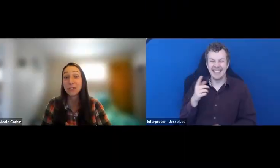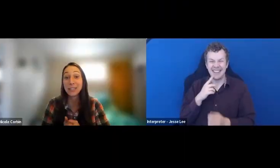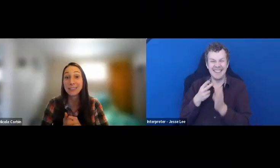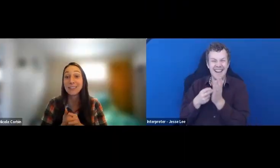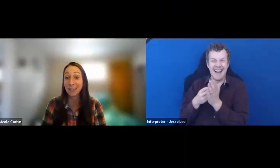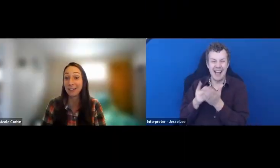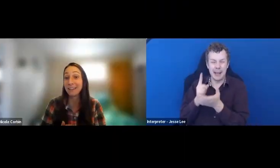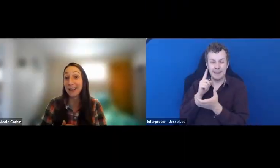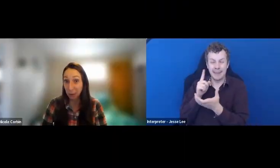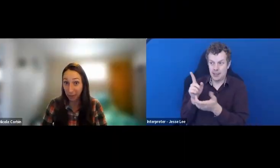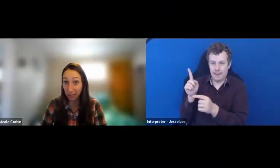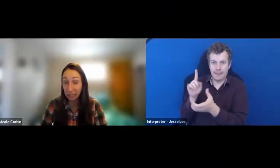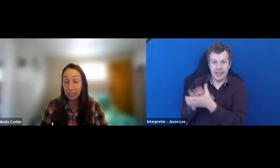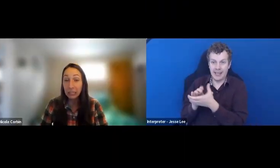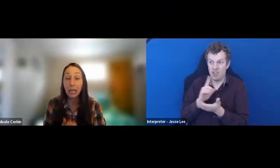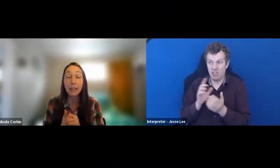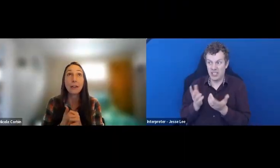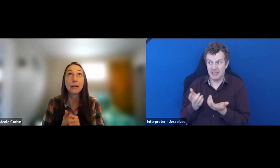There isn't a ton out there.